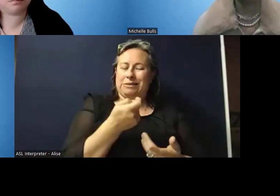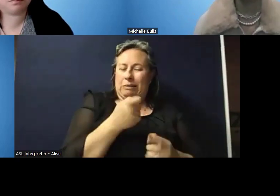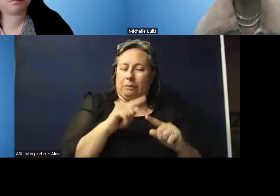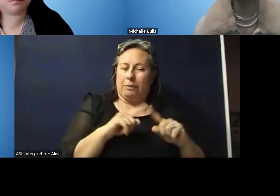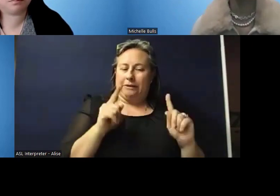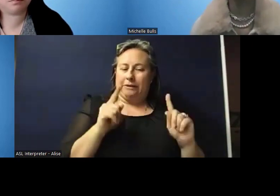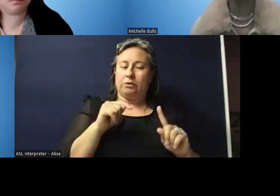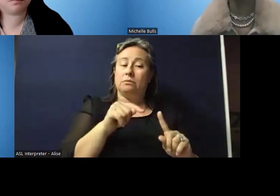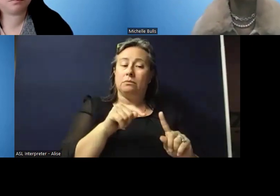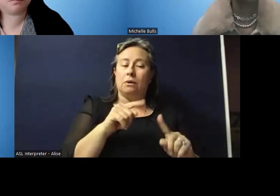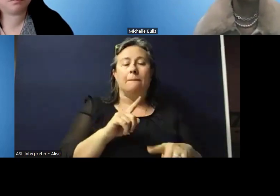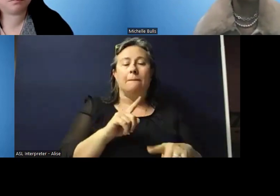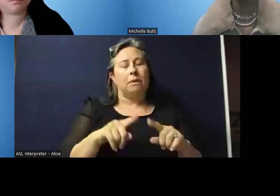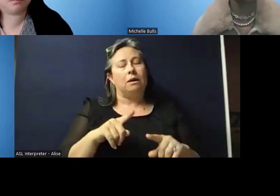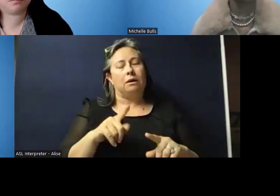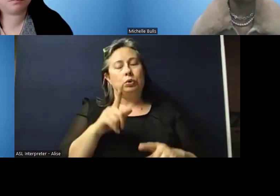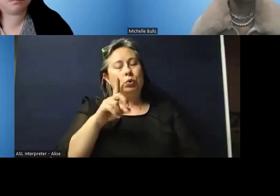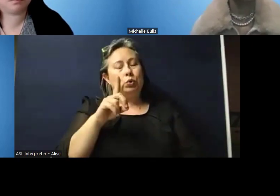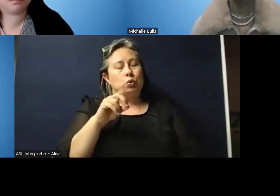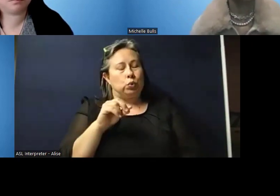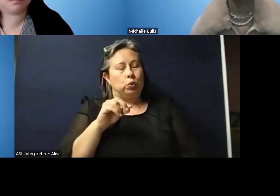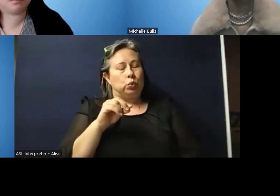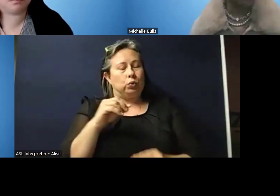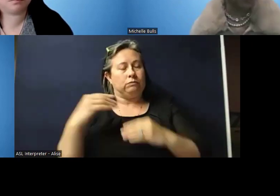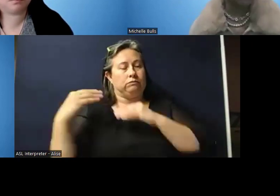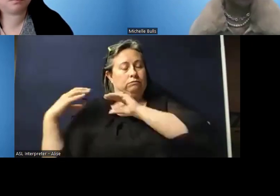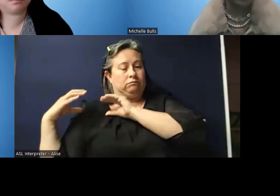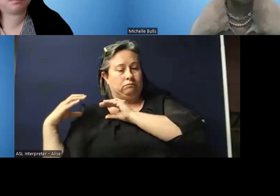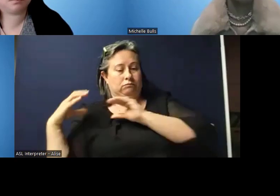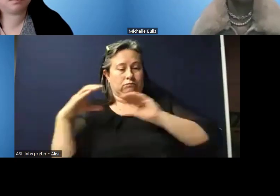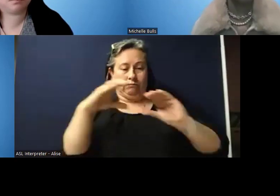But we really do leave it to the program officials